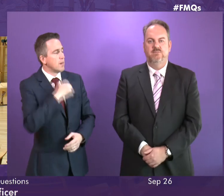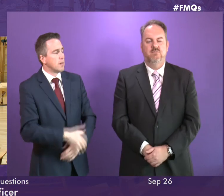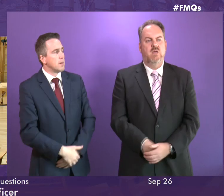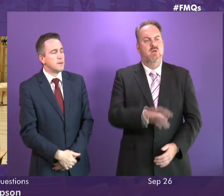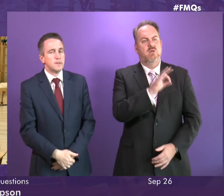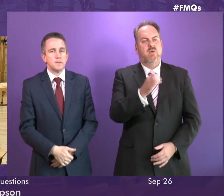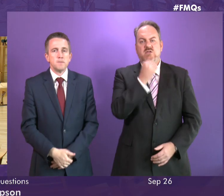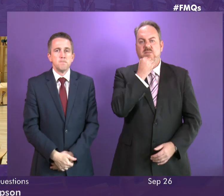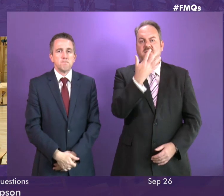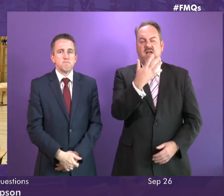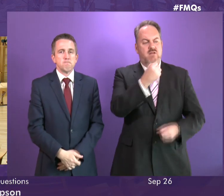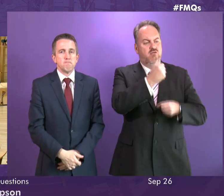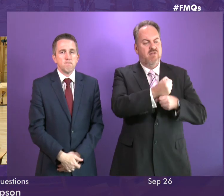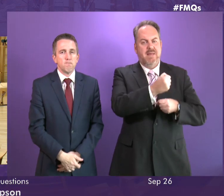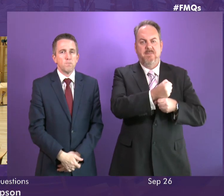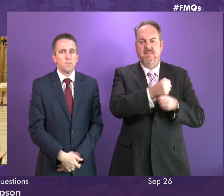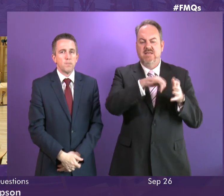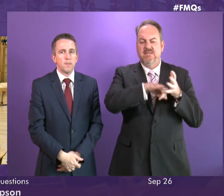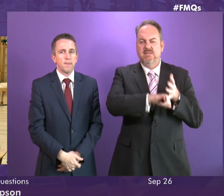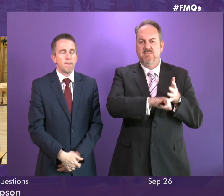Brexit (Councils) 5. Graham Simpson (Central Scotland) (Con):